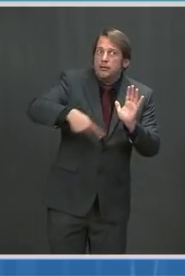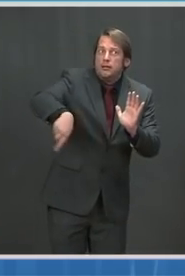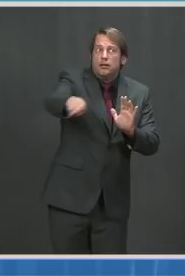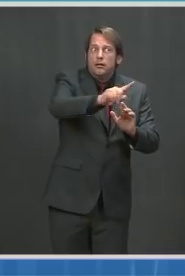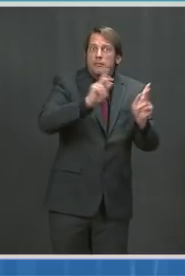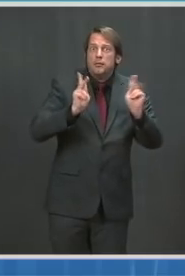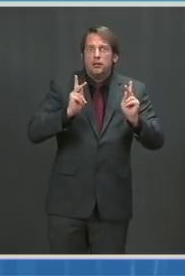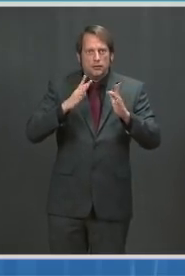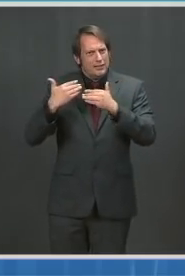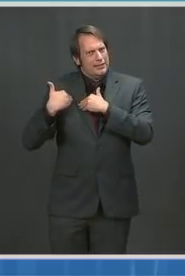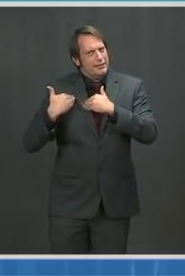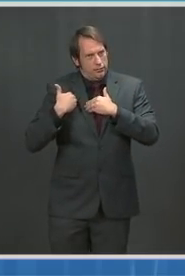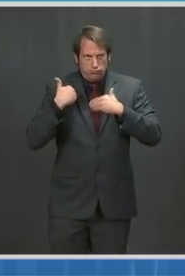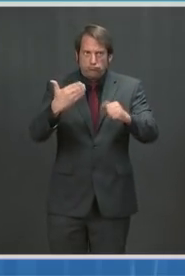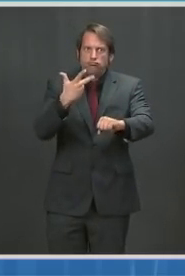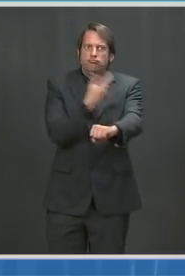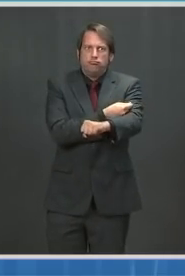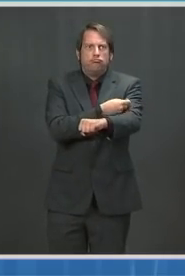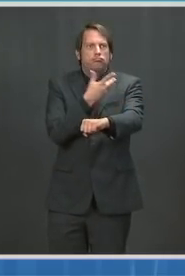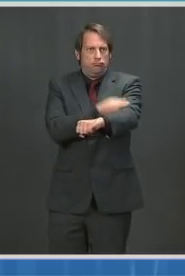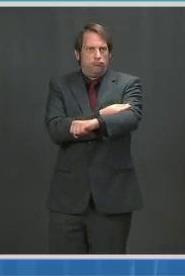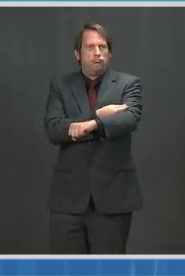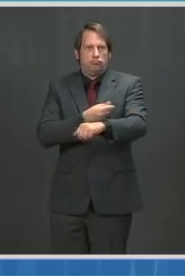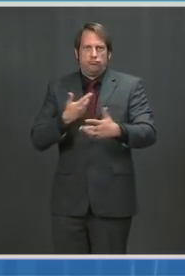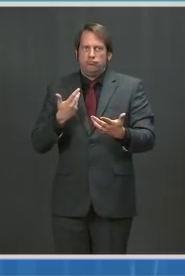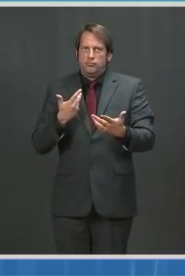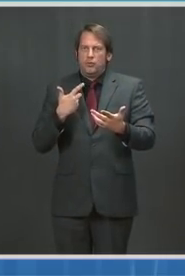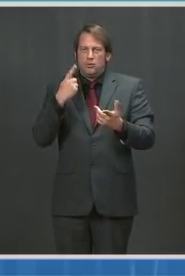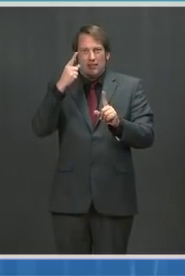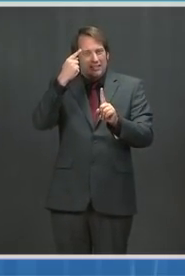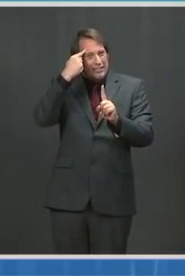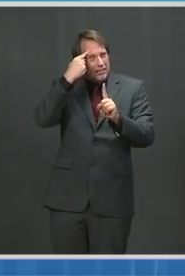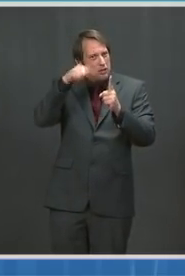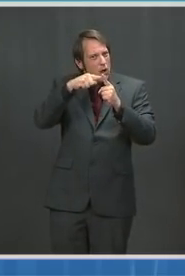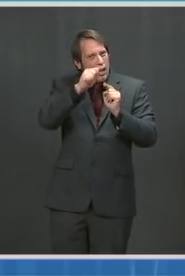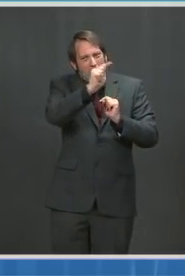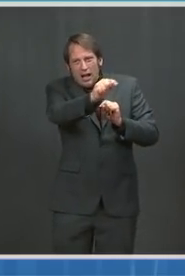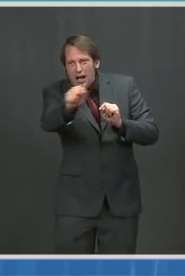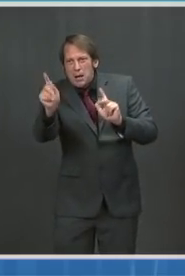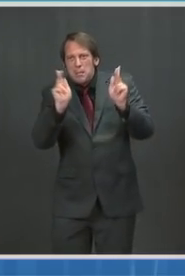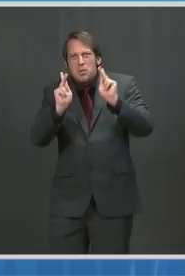We have to recognize the high risk of infection in areas of high community transmission.